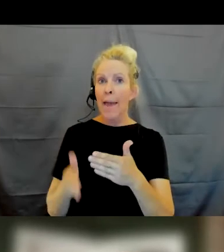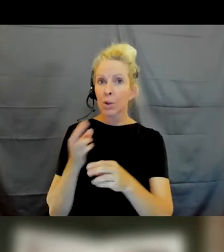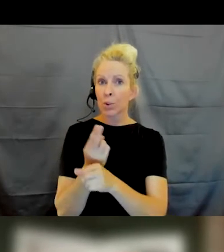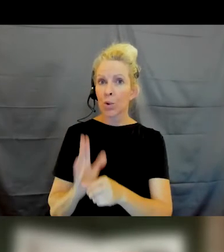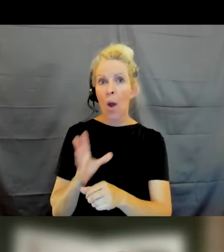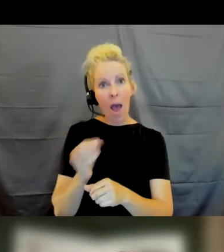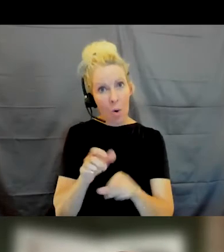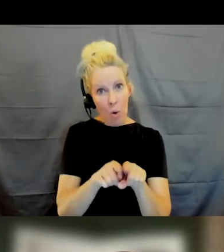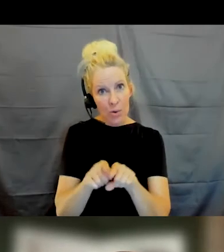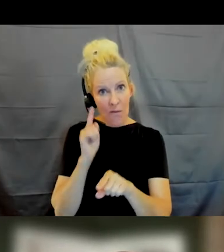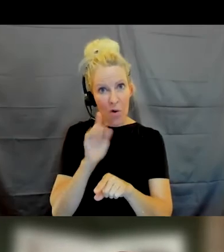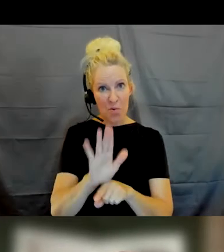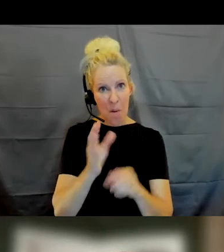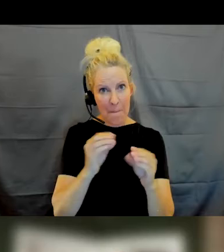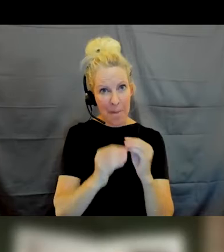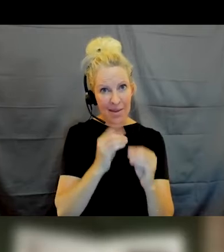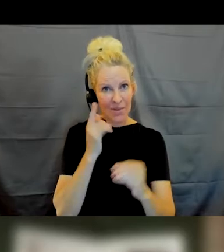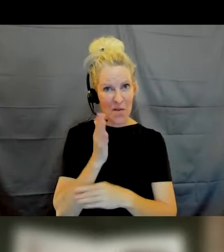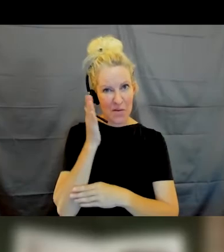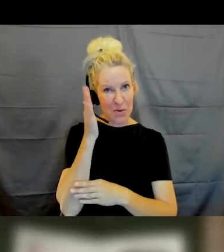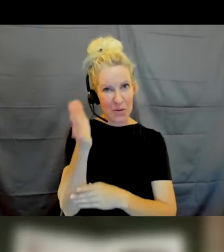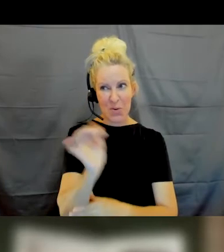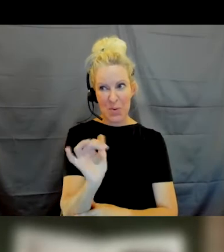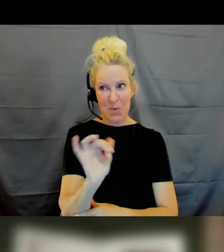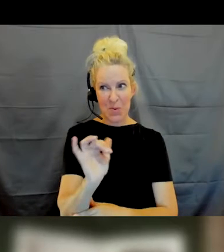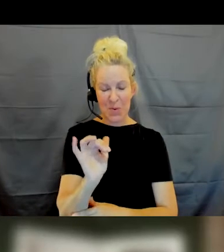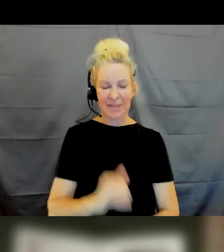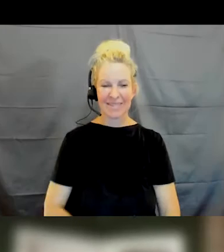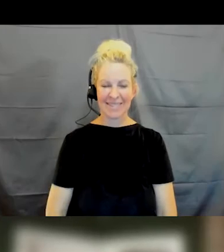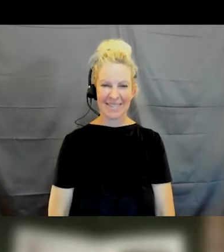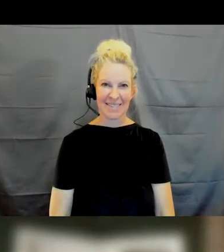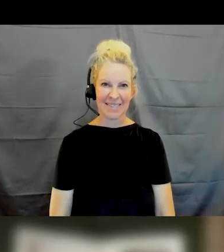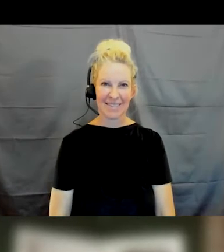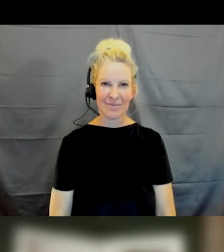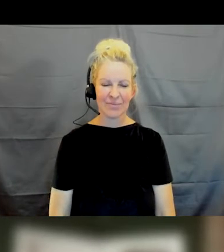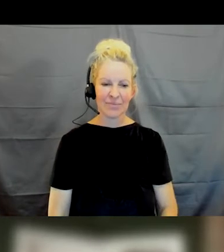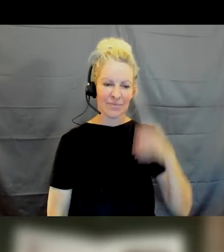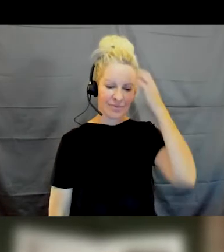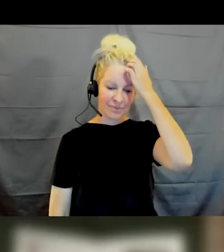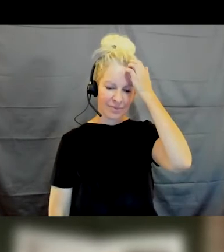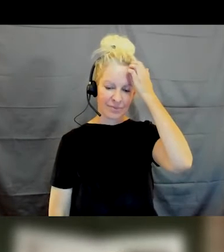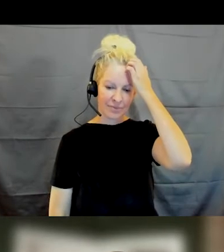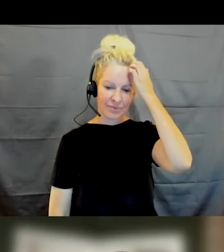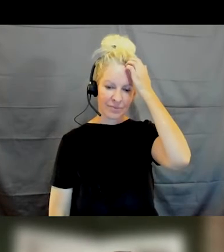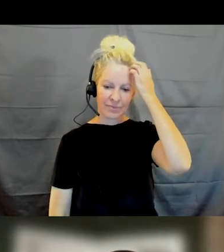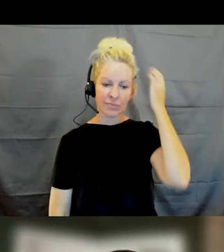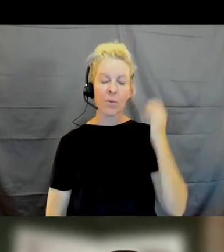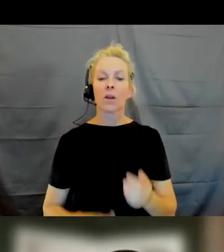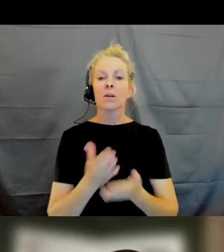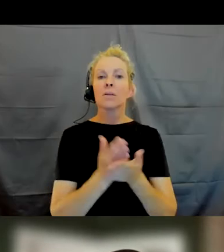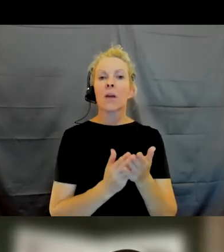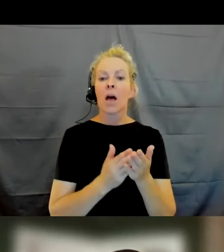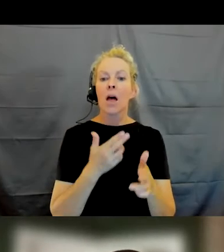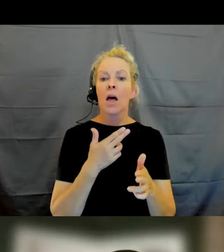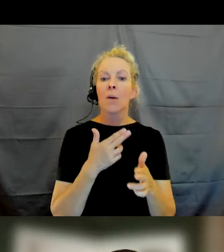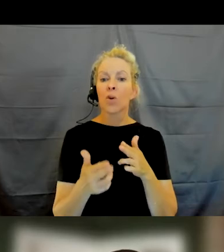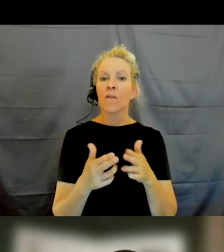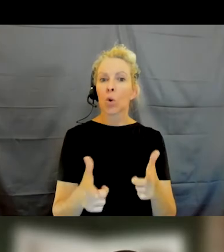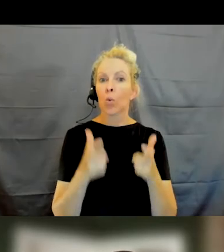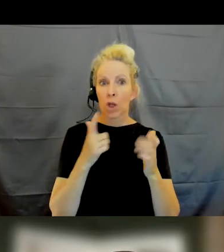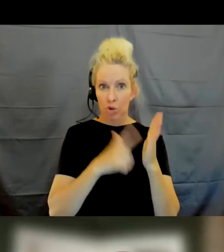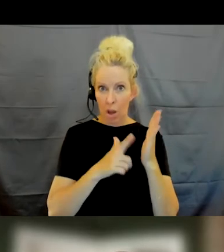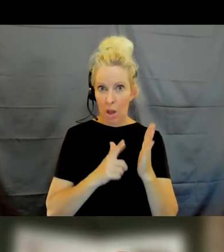maintaining it into the future. Excuse me. Some quick checks to do here that I always perform when